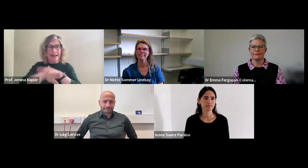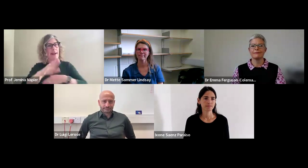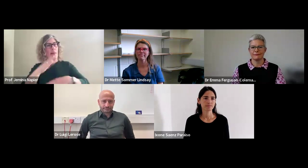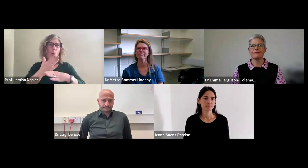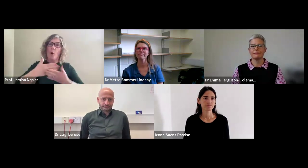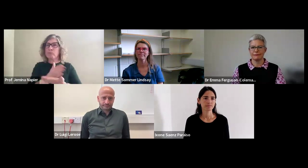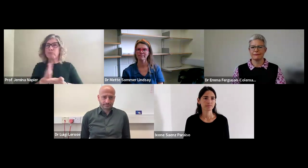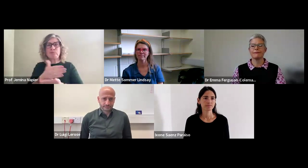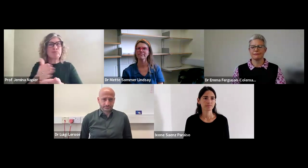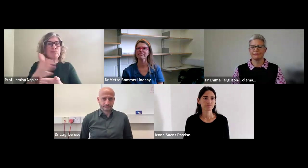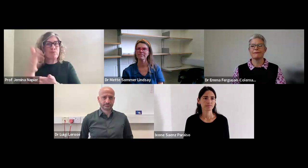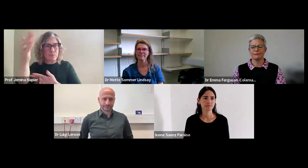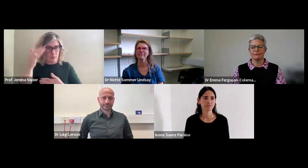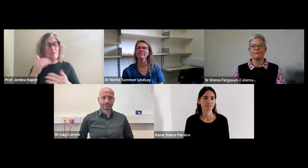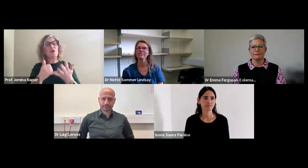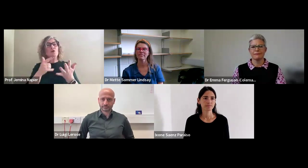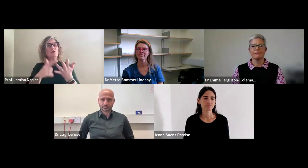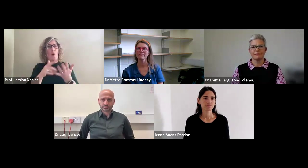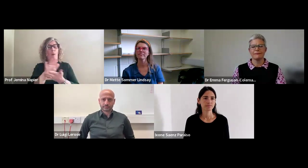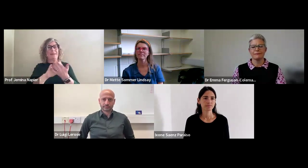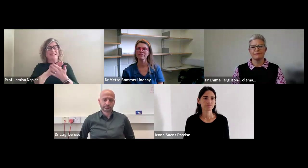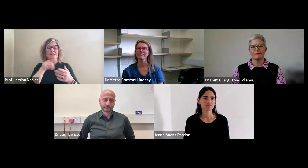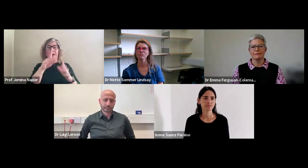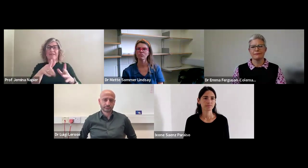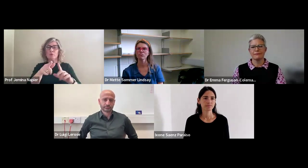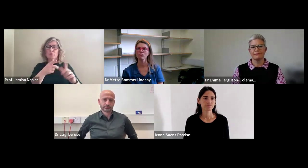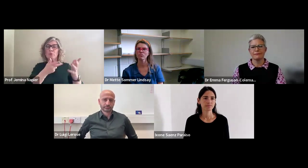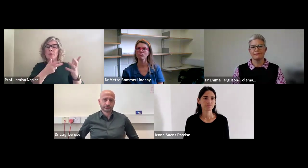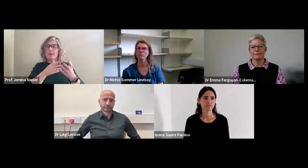that everybody is hearing, that they can arrive in the workplace and navigate the workplace in that